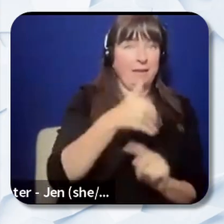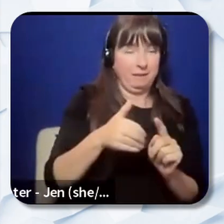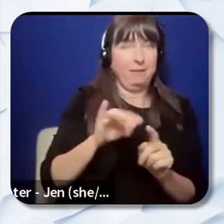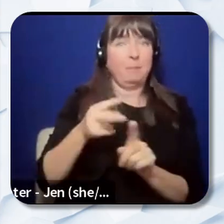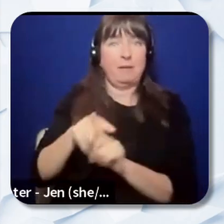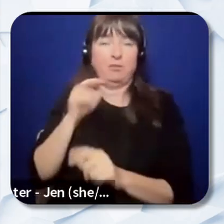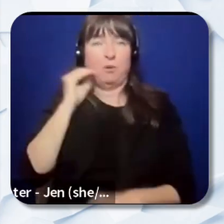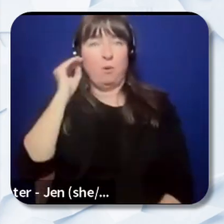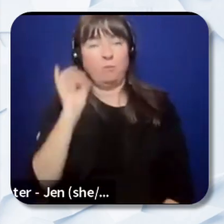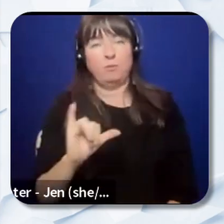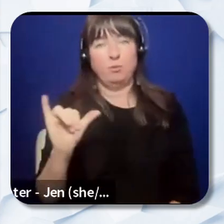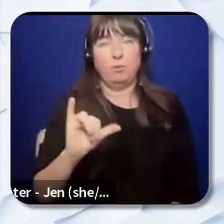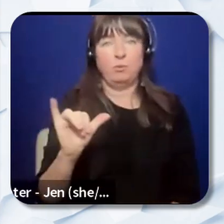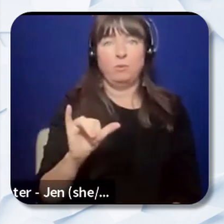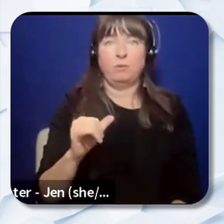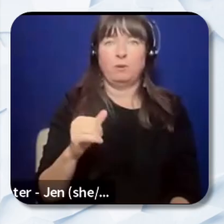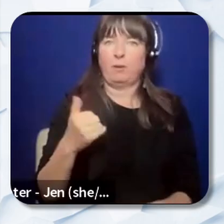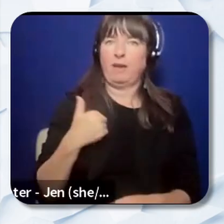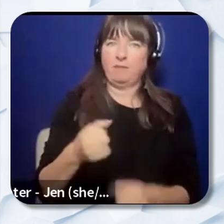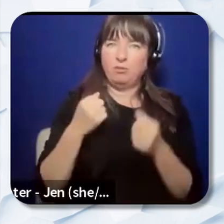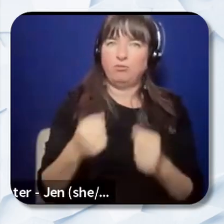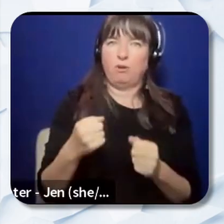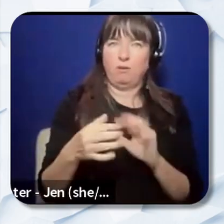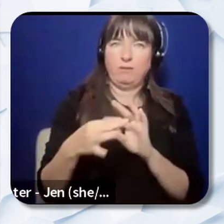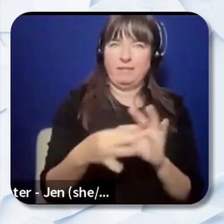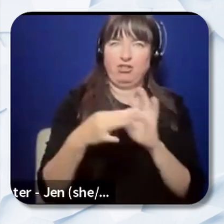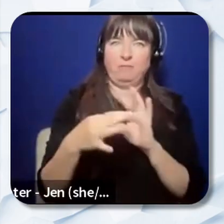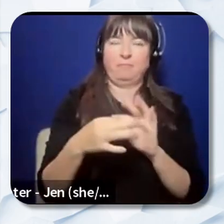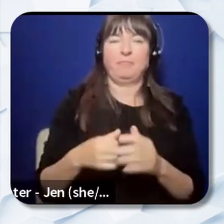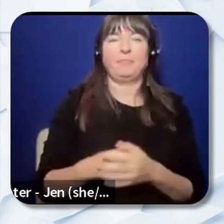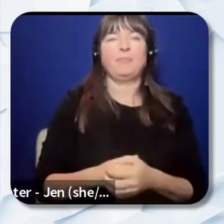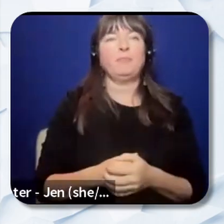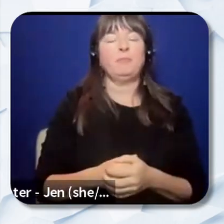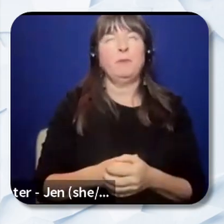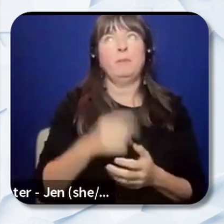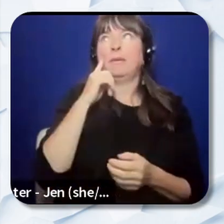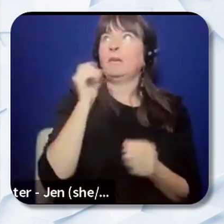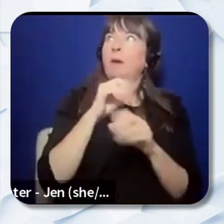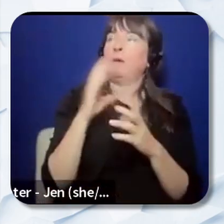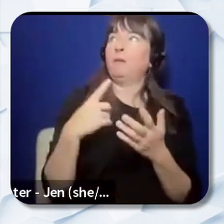can um have that strong relationship. I'm also thinking about some positive relationship is I